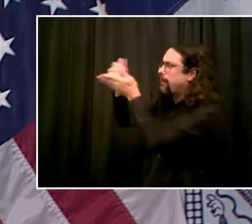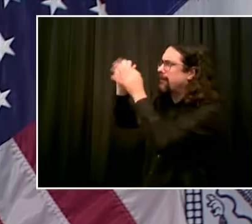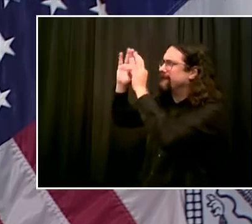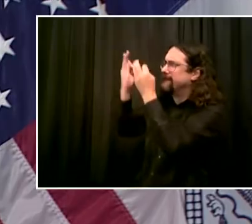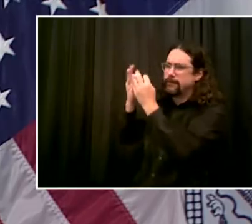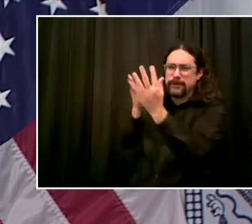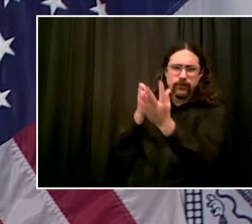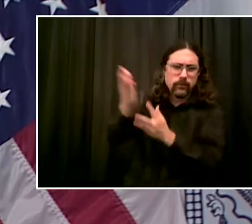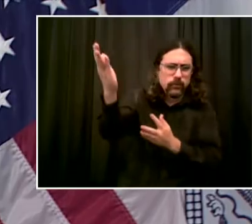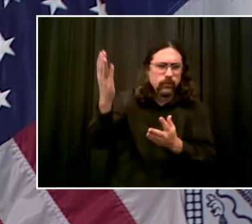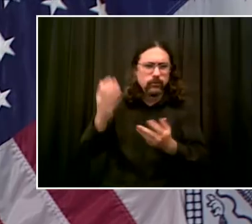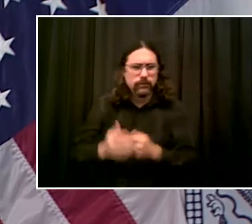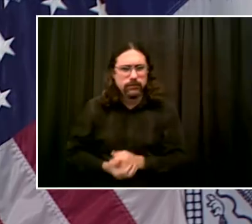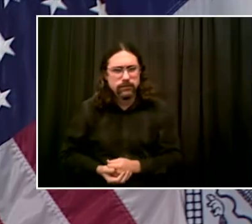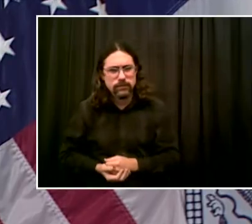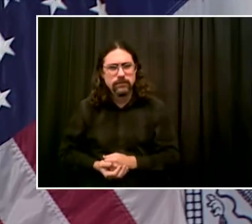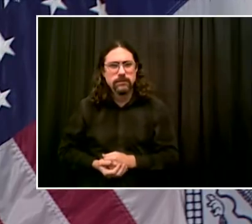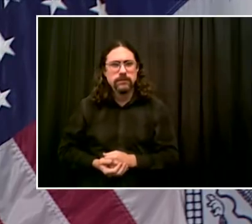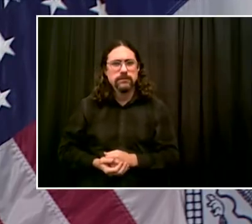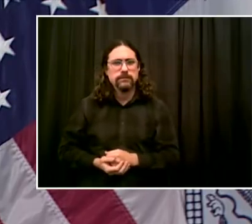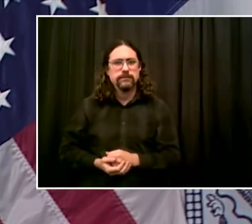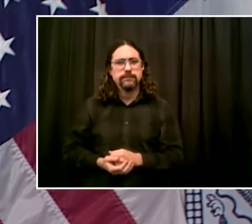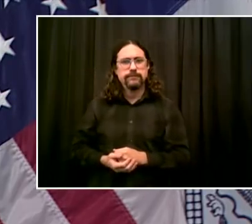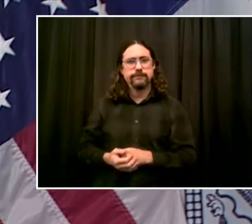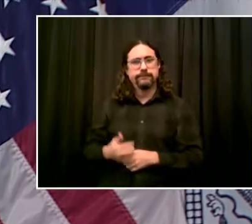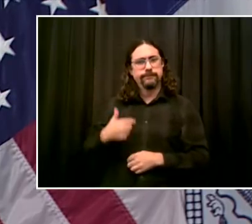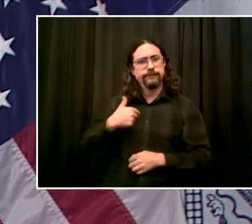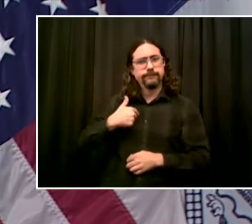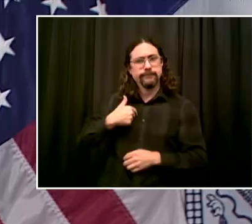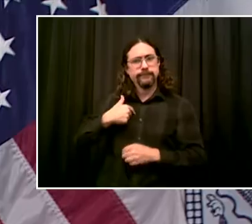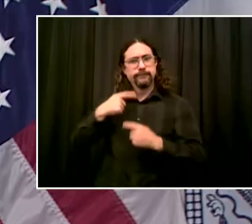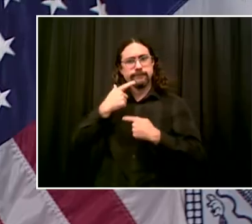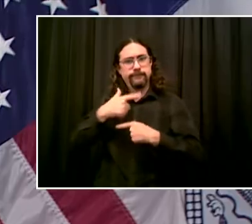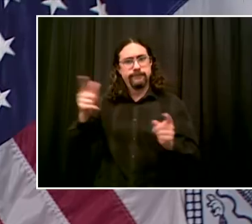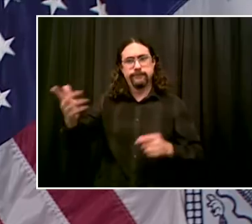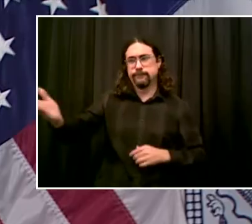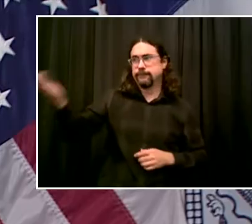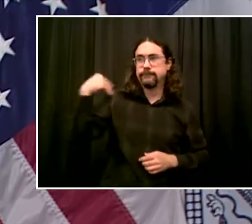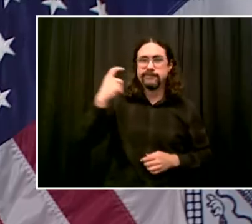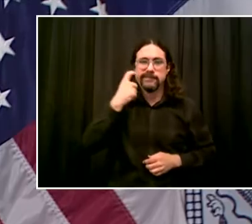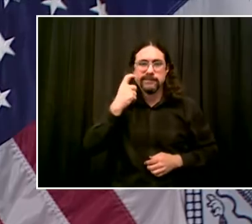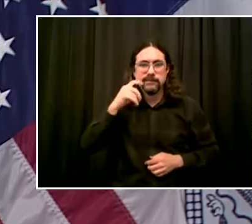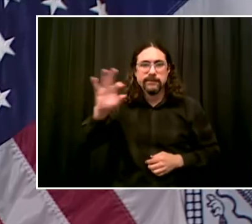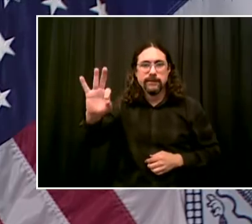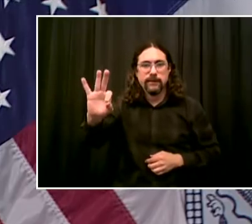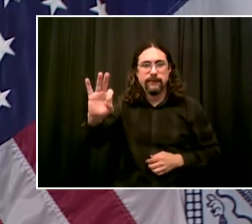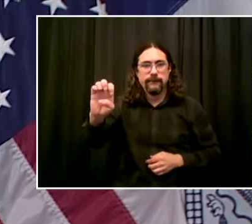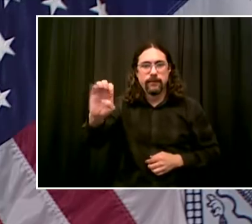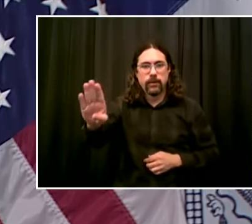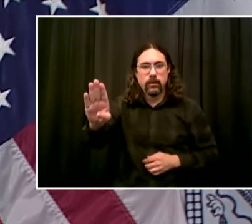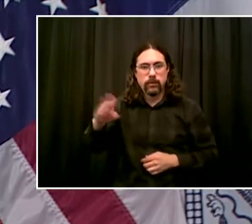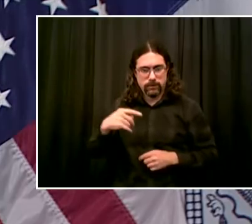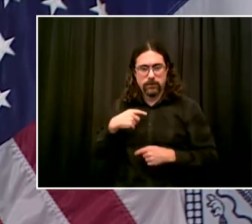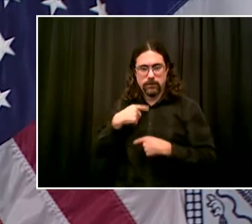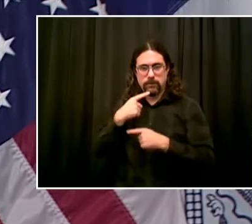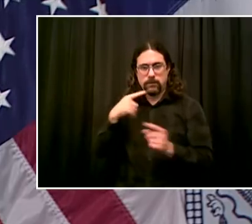TAKING MONEY FROM POLICING TO YOUTH ROPGRSAM. WHAT I SAID IN FEBRUARY RINGS TRUE NOW.